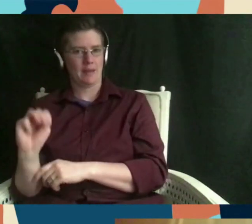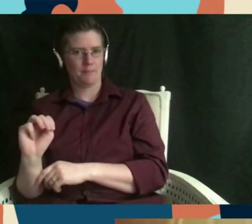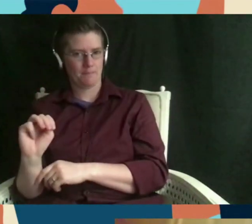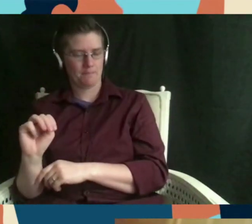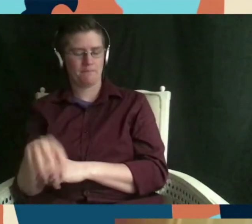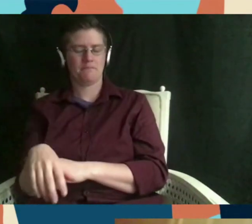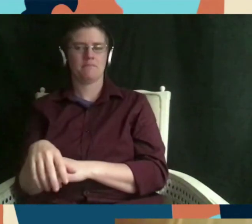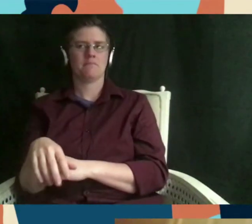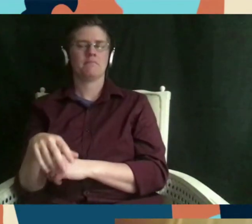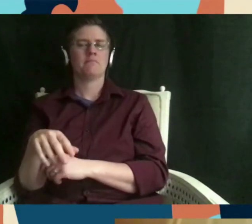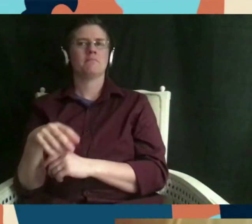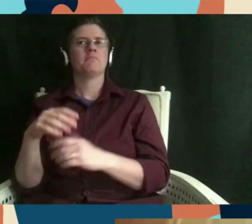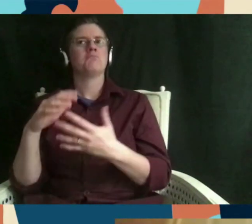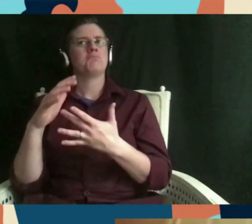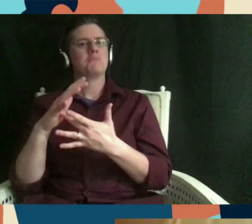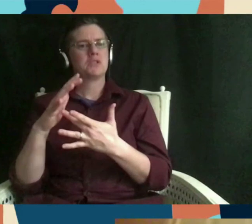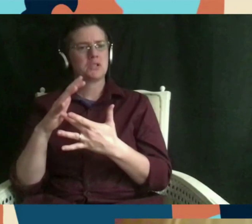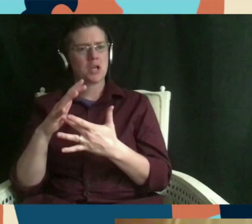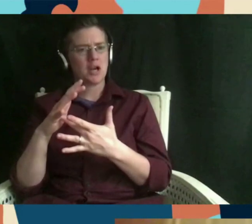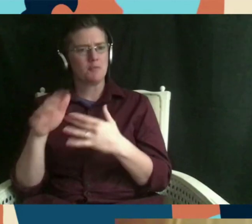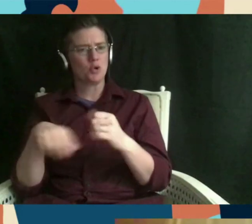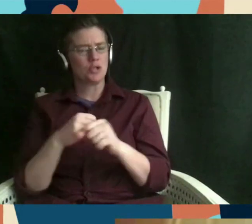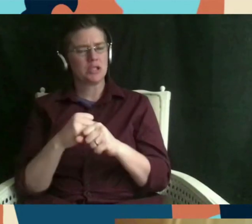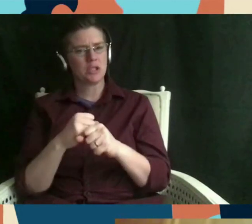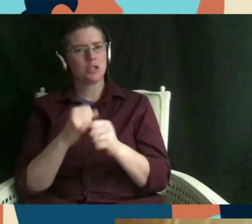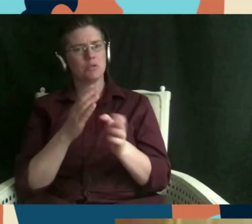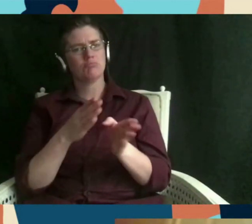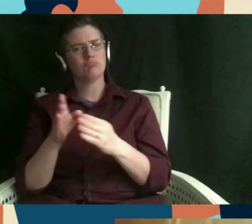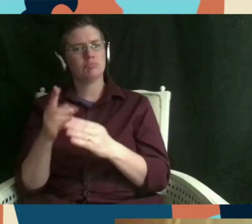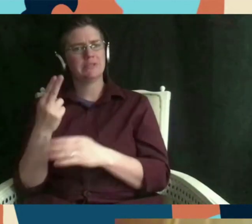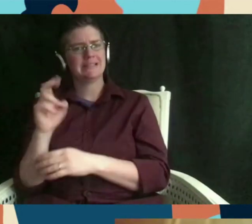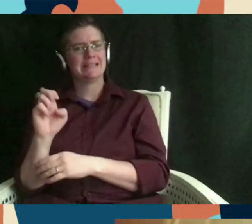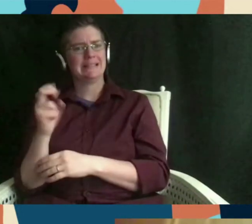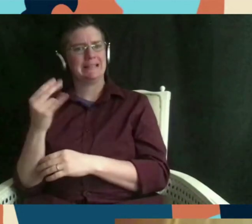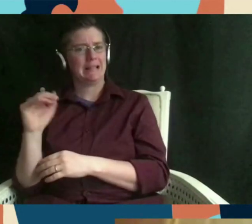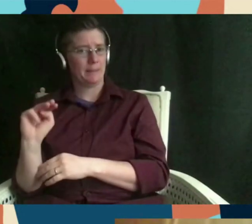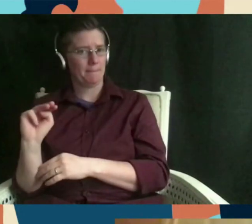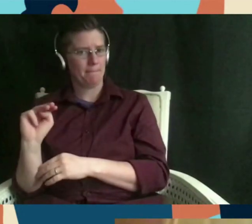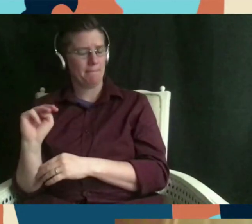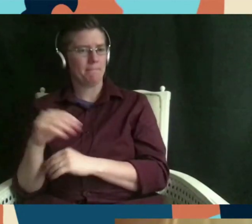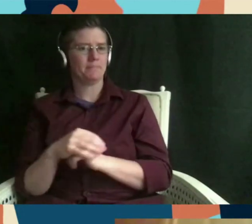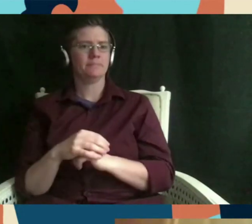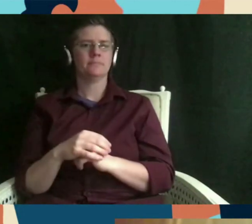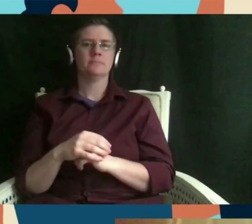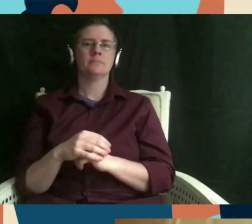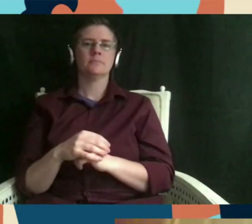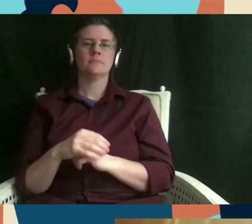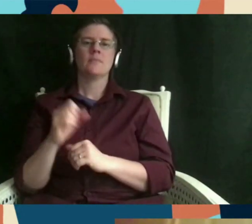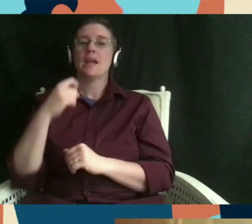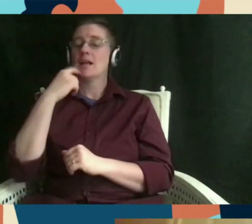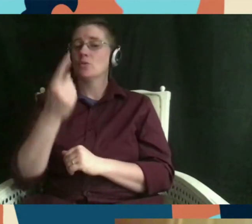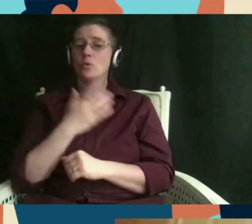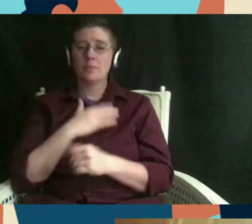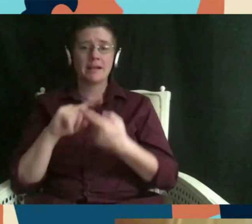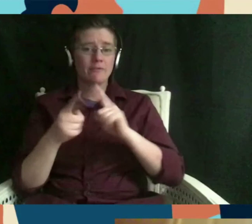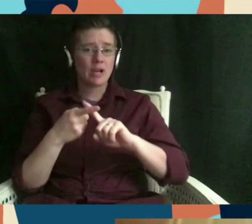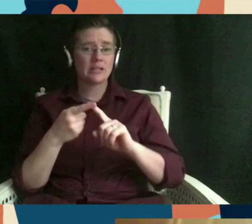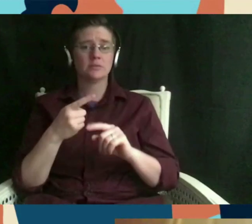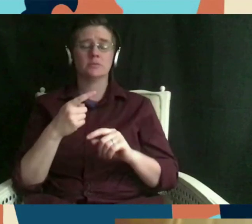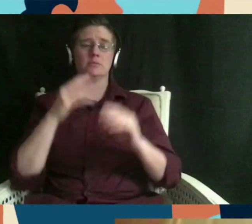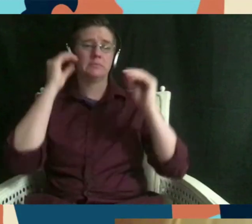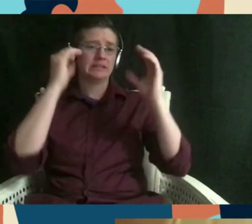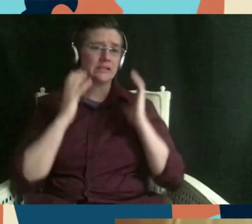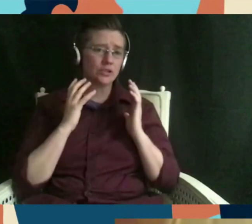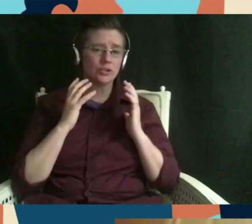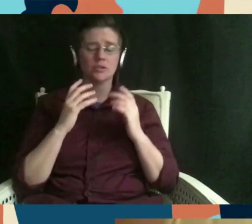and yeah i just told my friends i told my teachers and i just experimented and i listened to myself